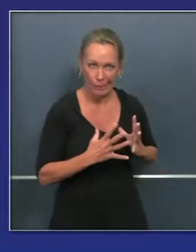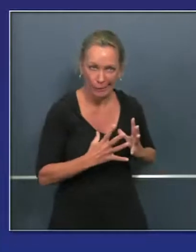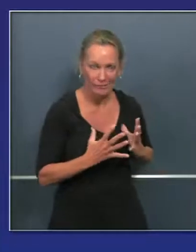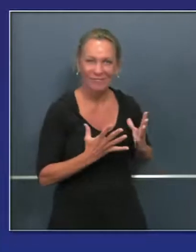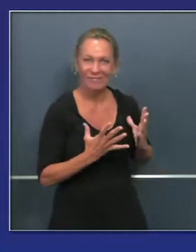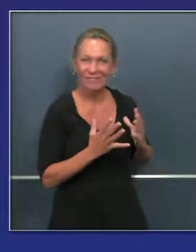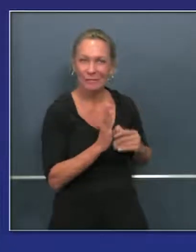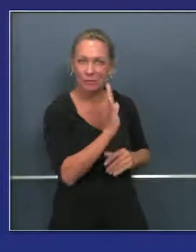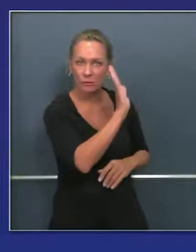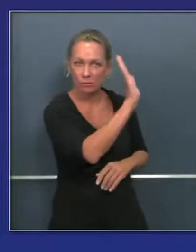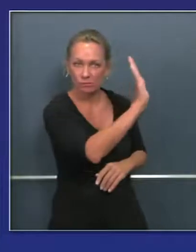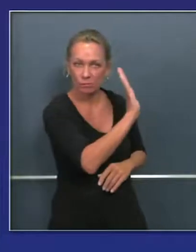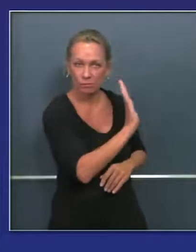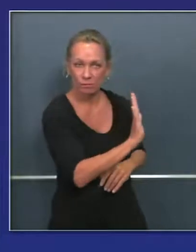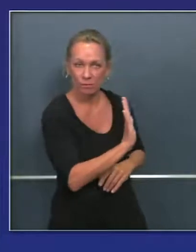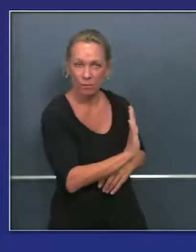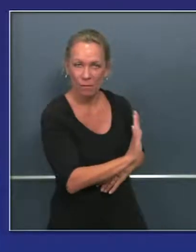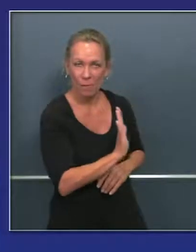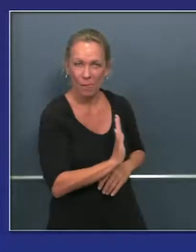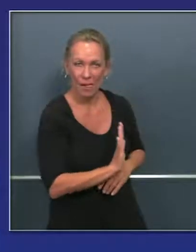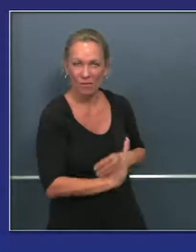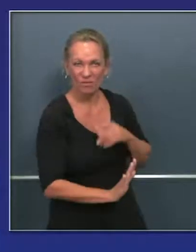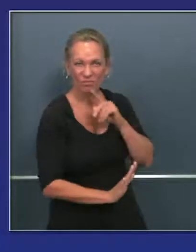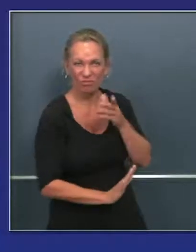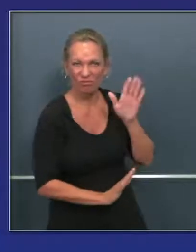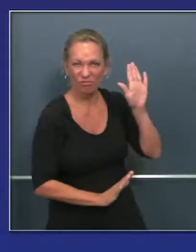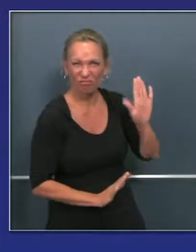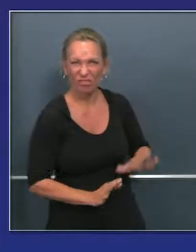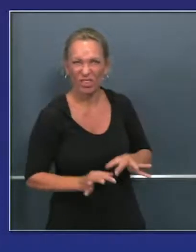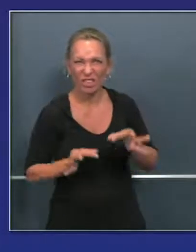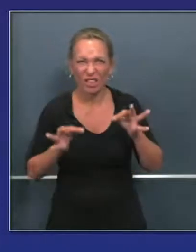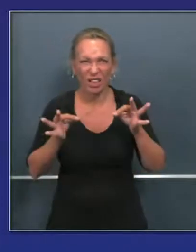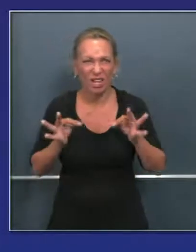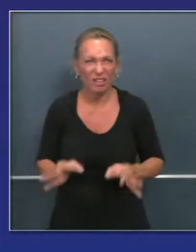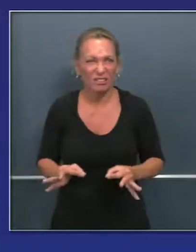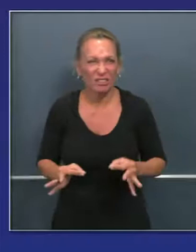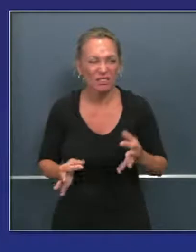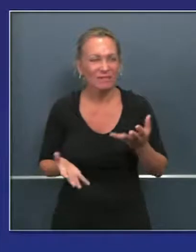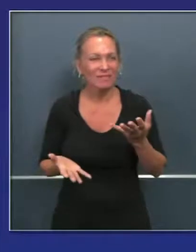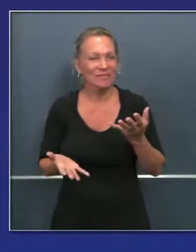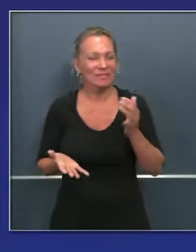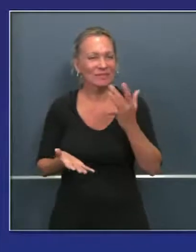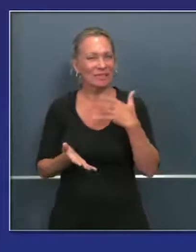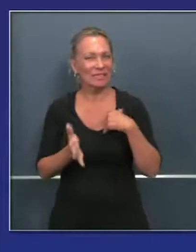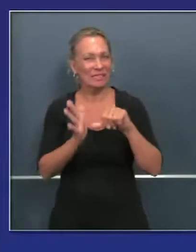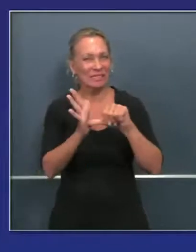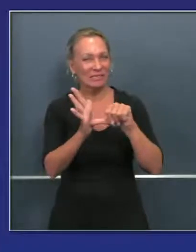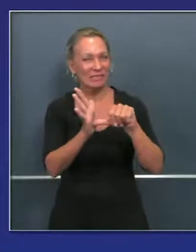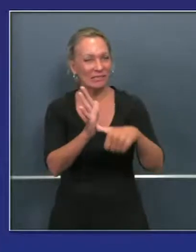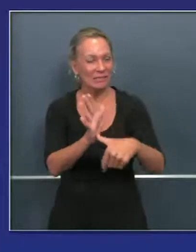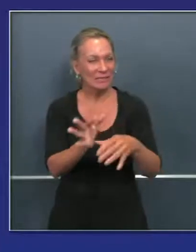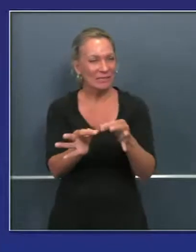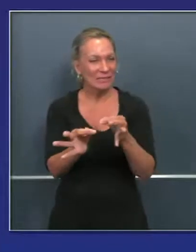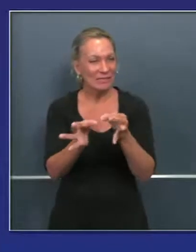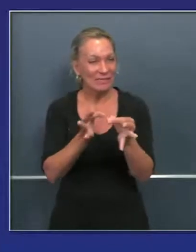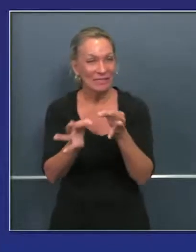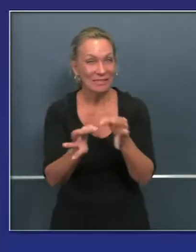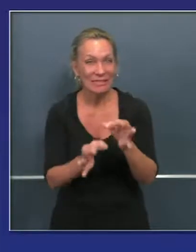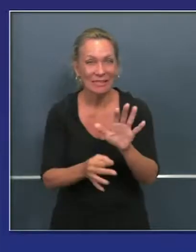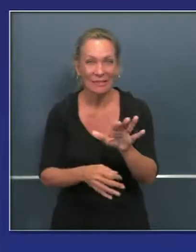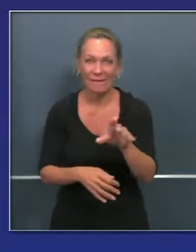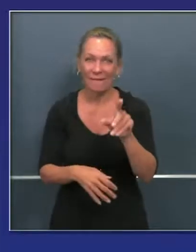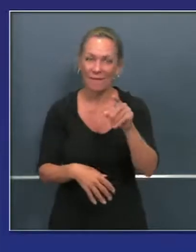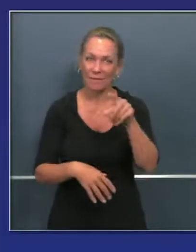and recognize the deep responsibility we all have to monitor and not be complacent at the same time